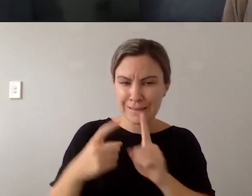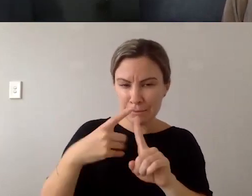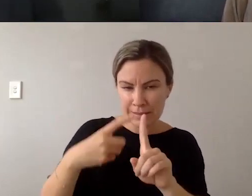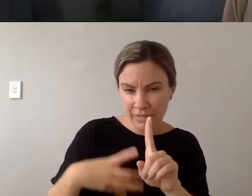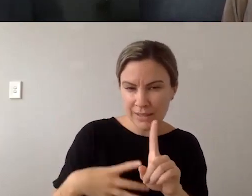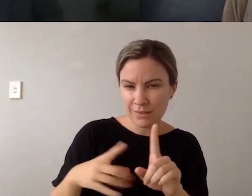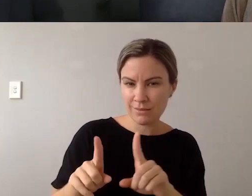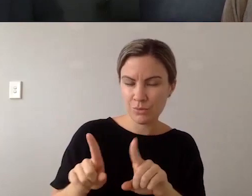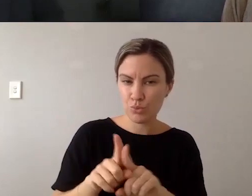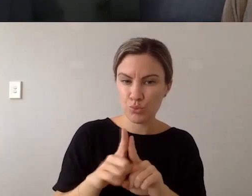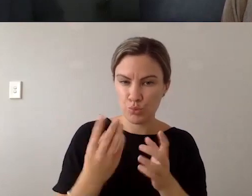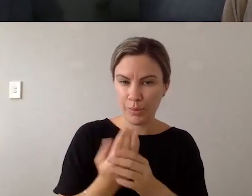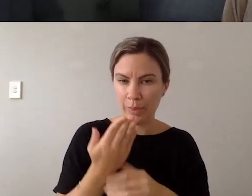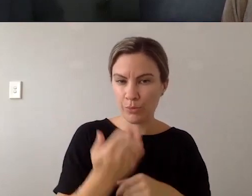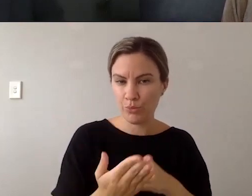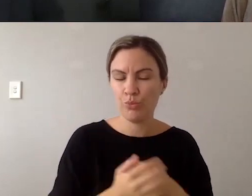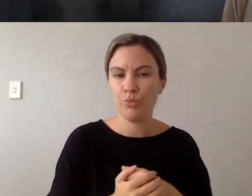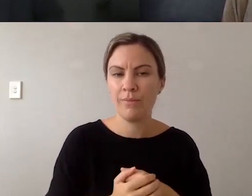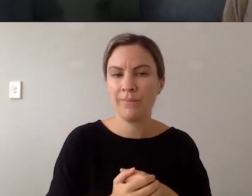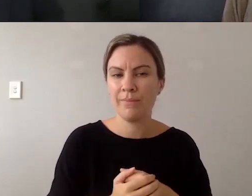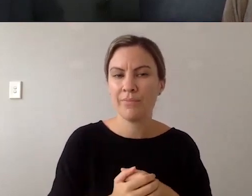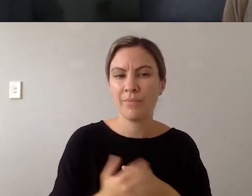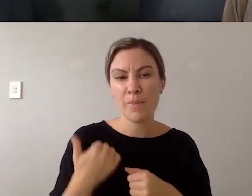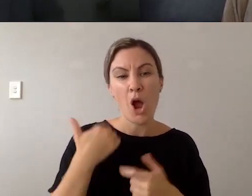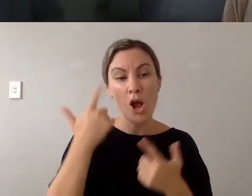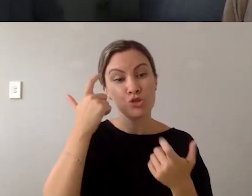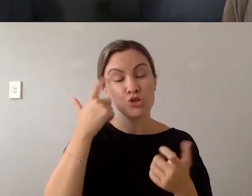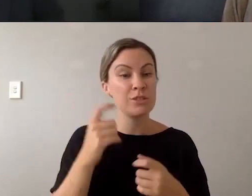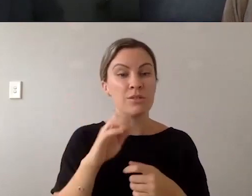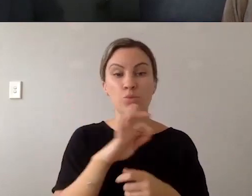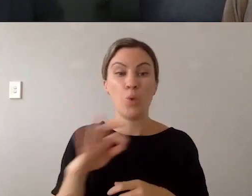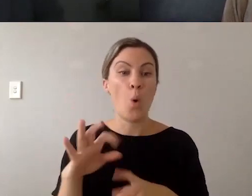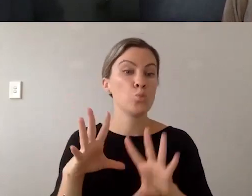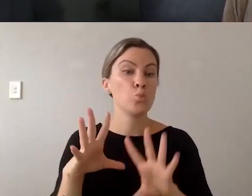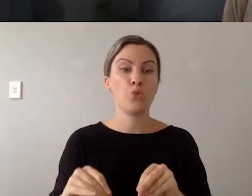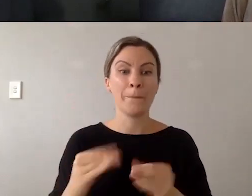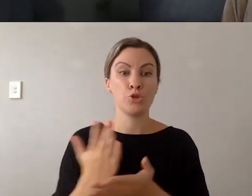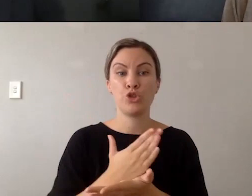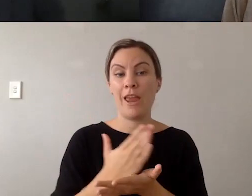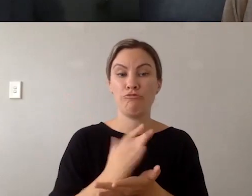details, but I'd definitely - I would suggest not to stop doing that, and not to be afraid to do that in this sort of a time. >>